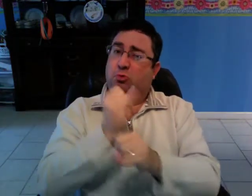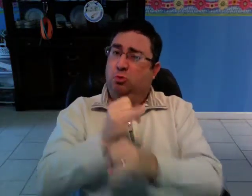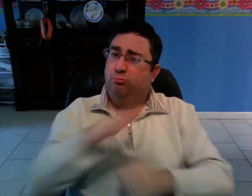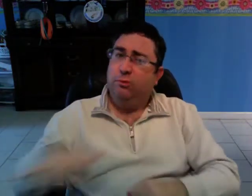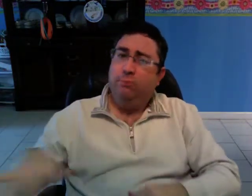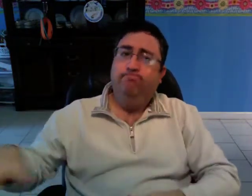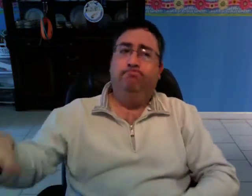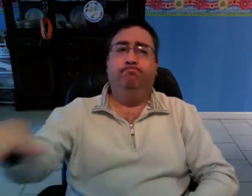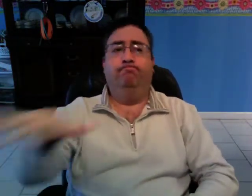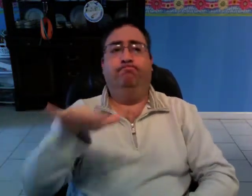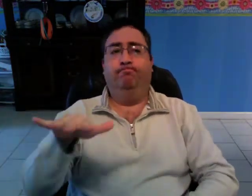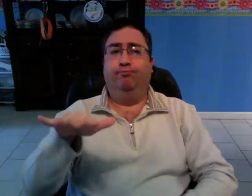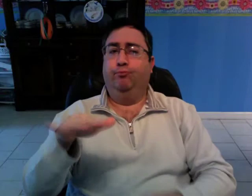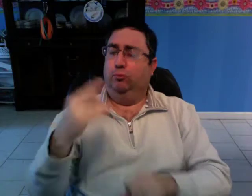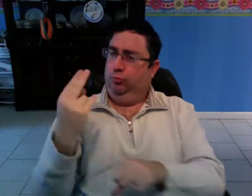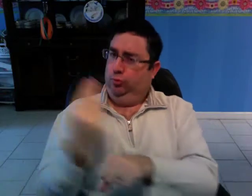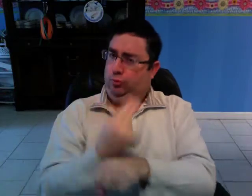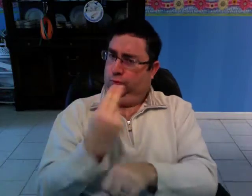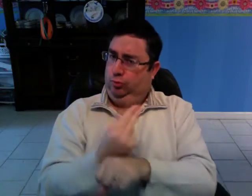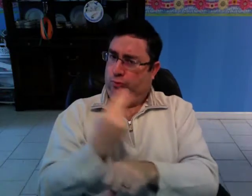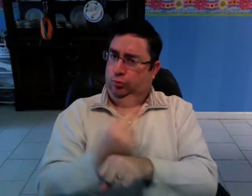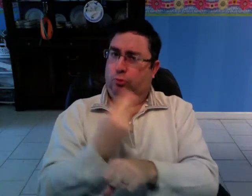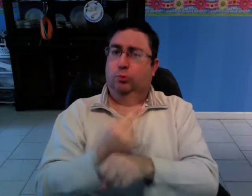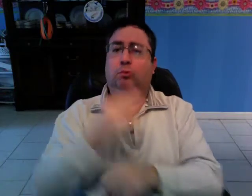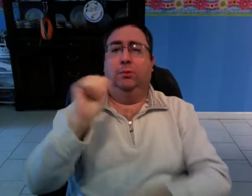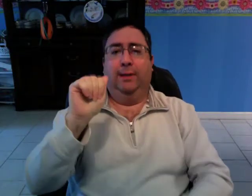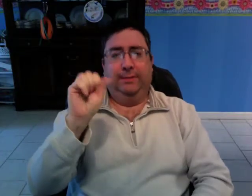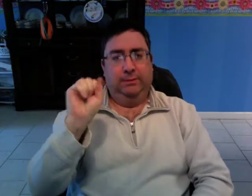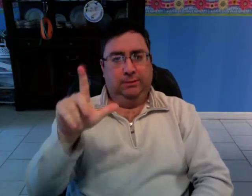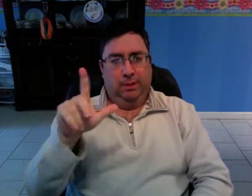decided to ban sign language, schools for the Deaf used